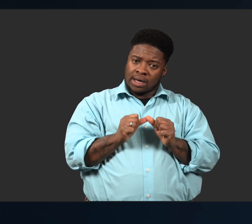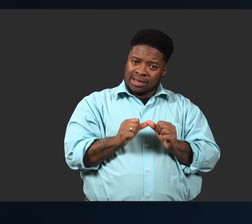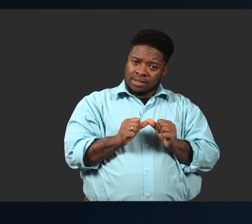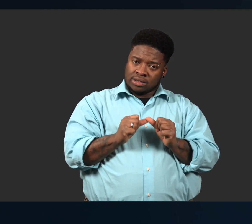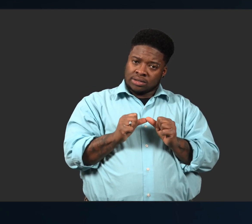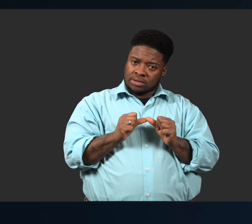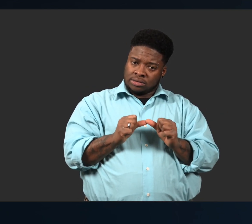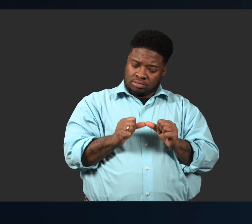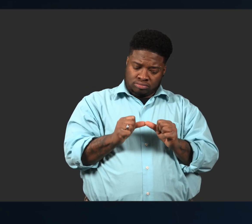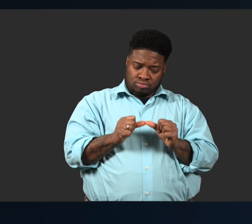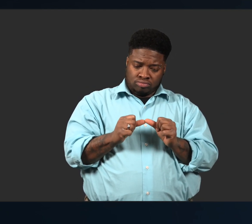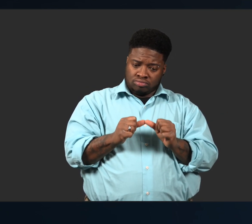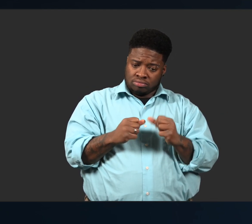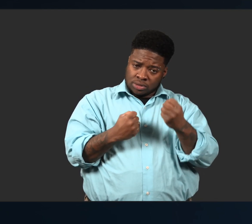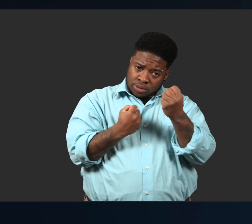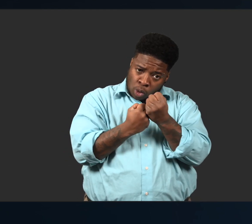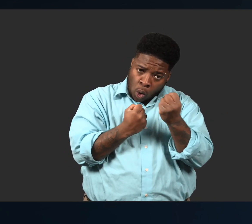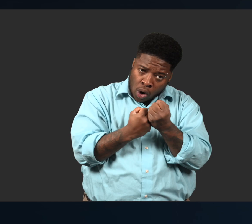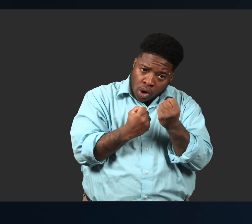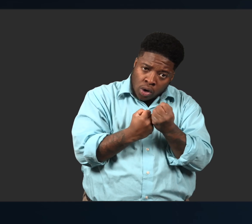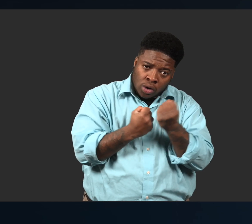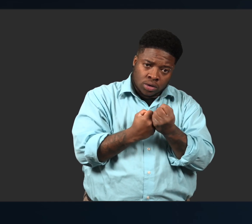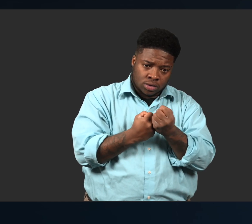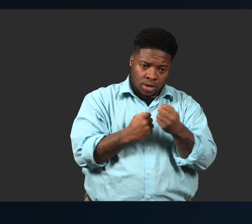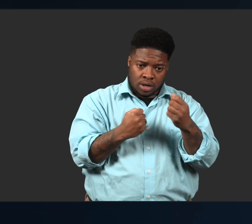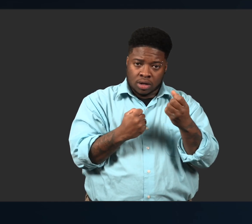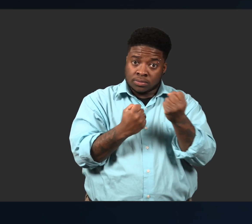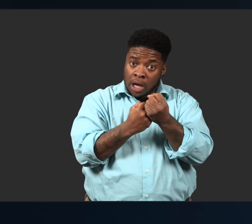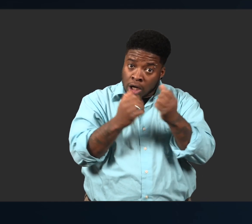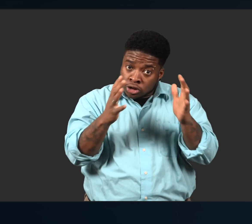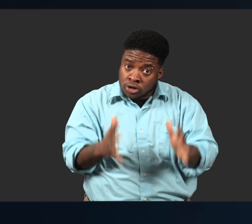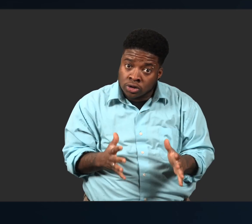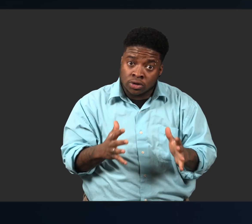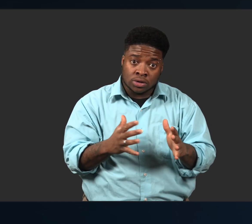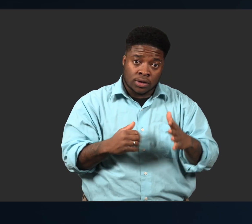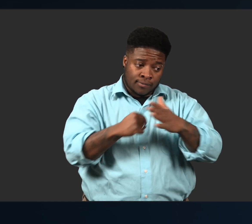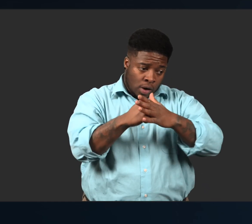to maintain his sobriety, to continue to receive support, lean on his sponsor and the foundation he's built